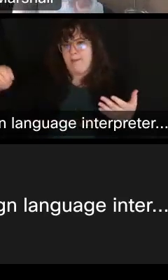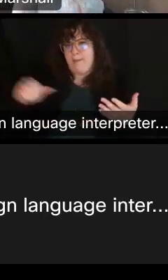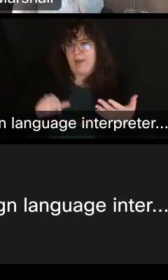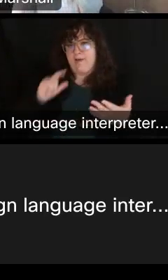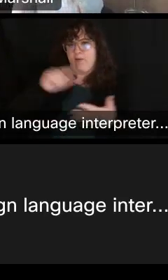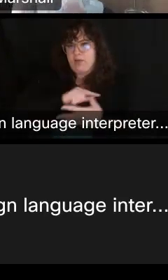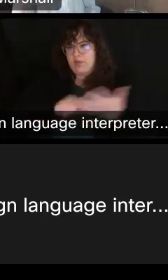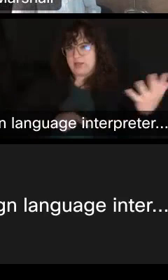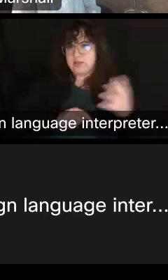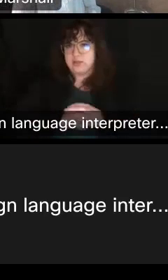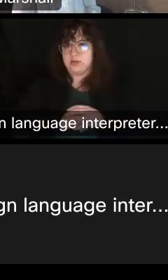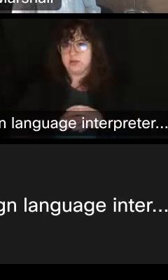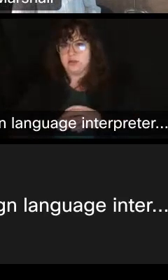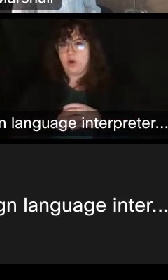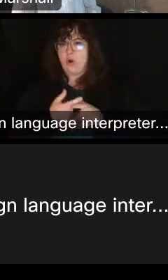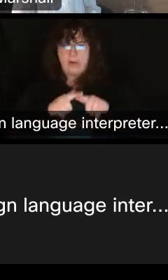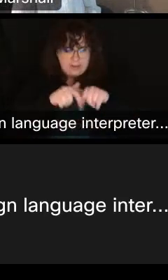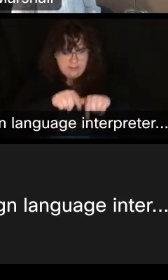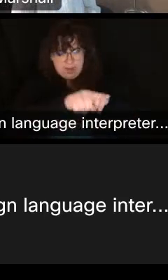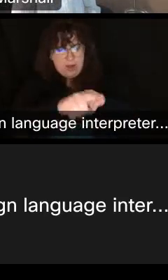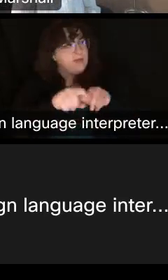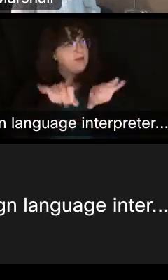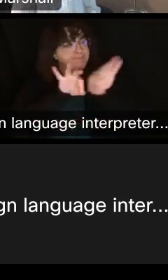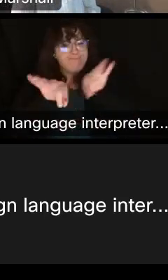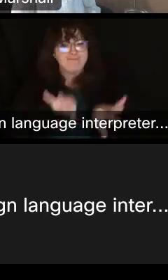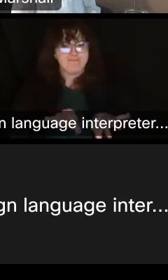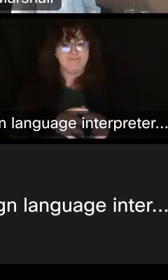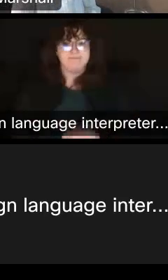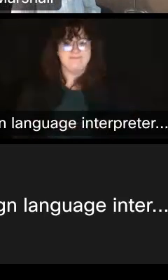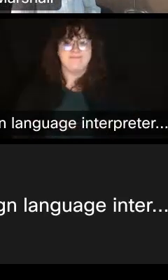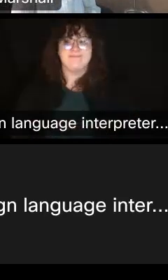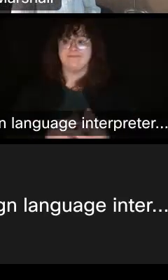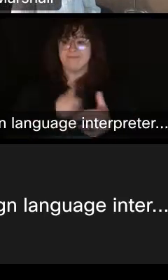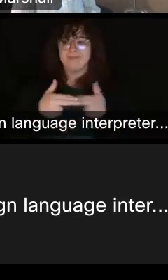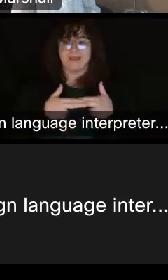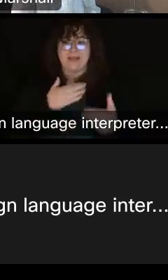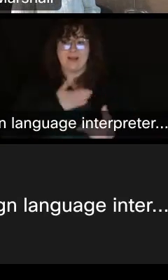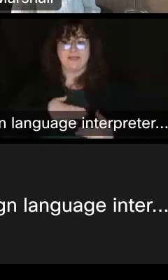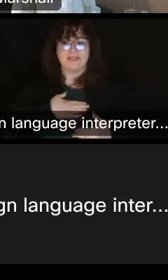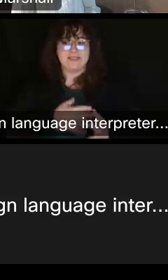we always want to come back to, this service. All right, next slide please.